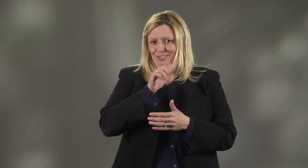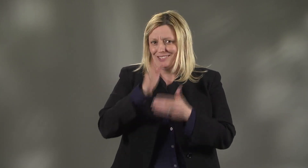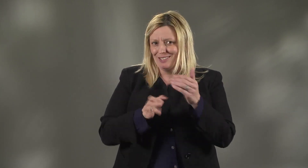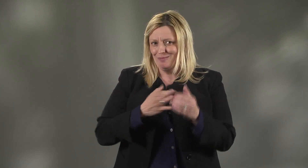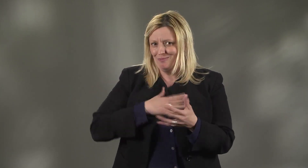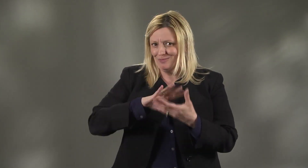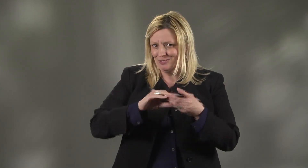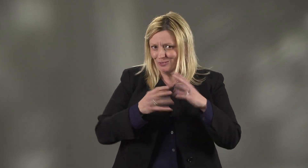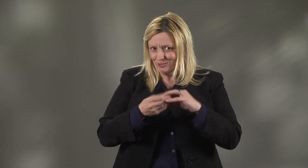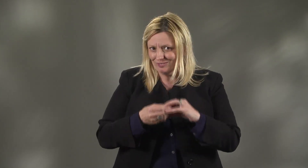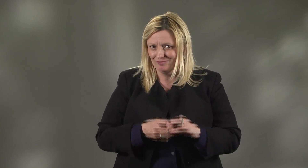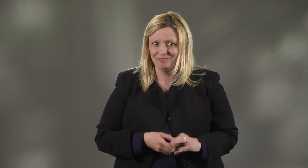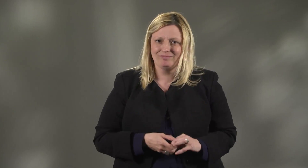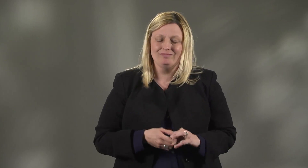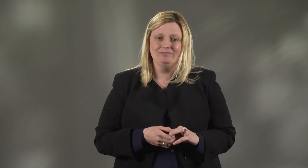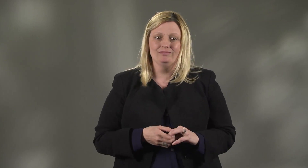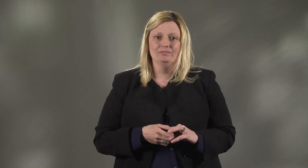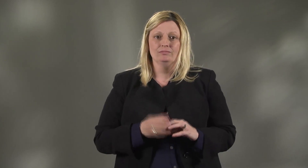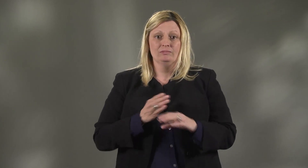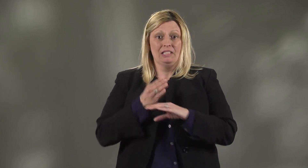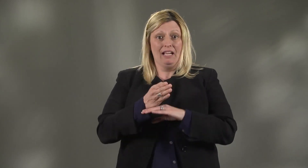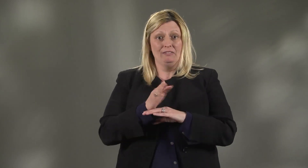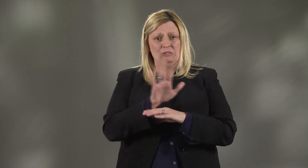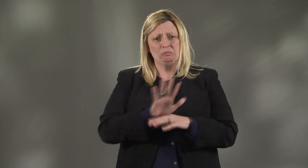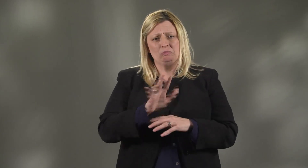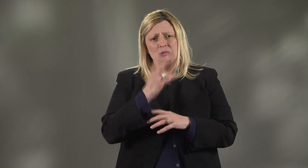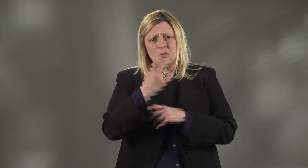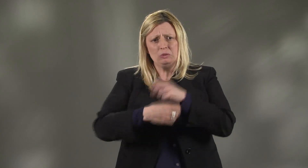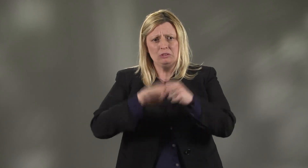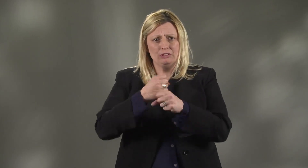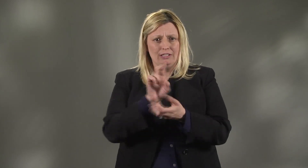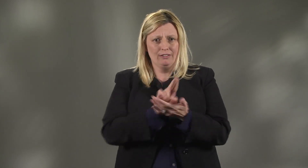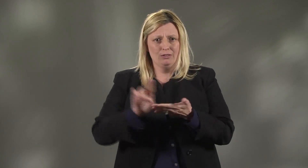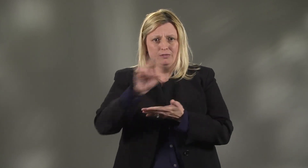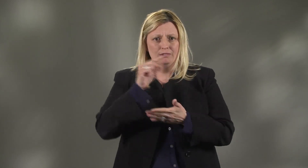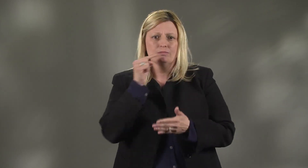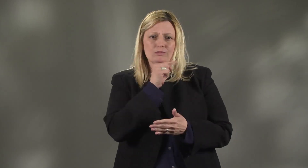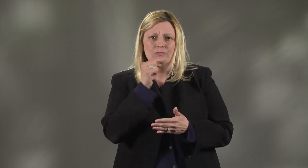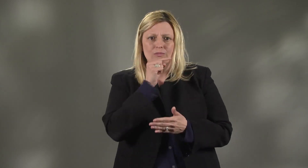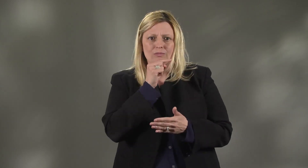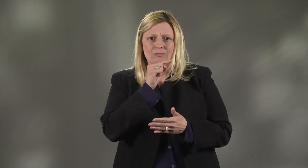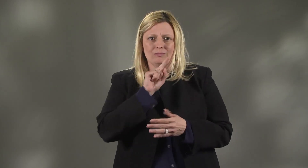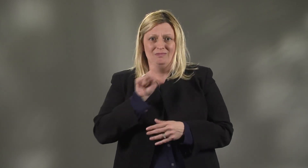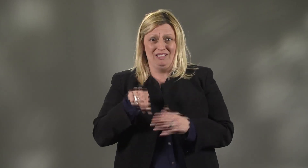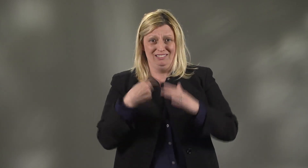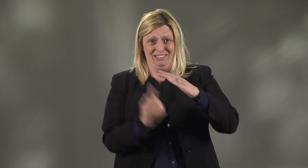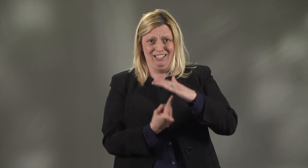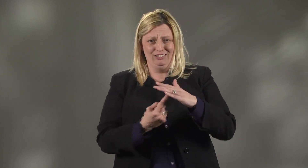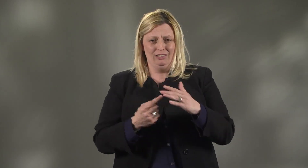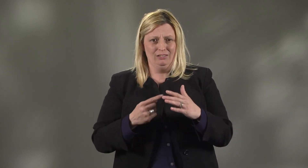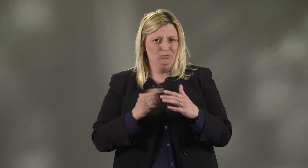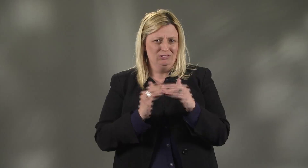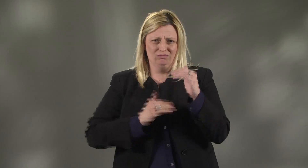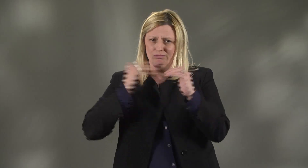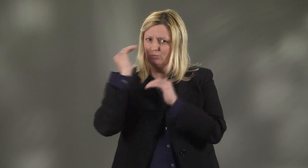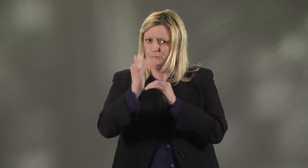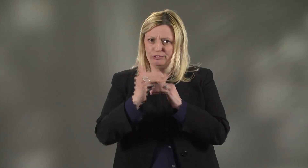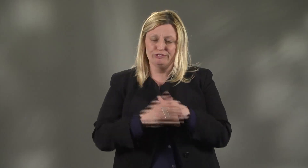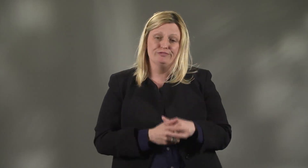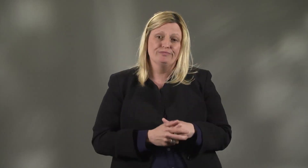That was not the end of my story. After two years at the University of Milwaukee, the isolation was too much.